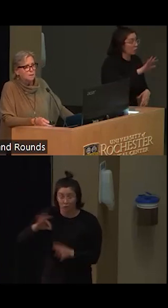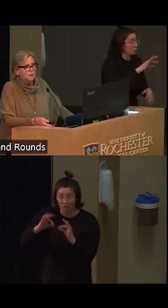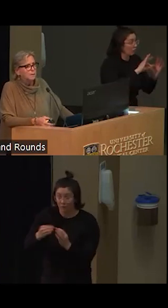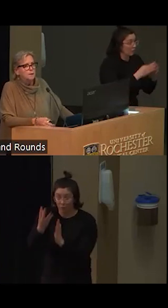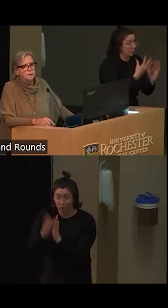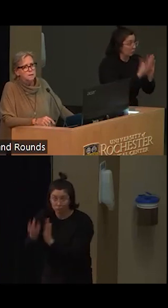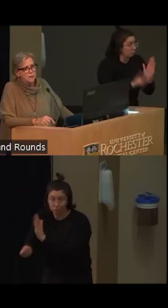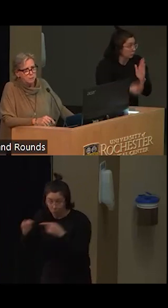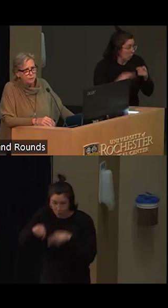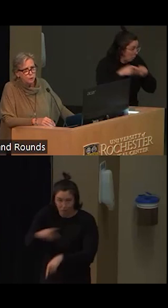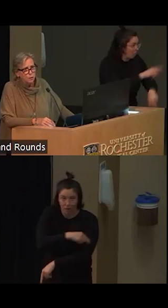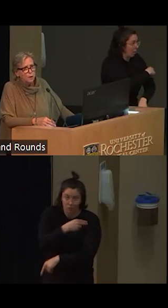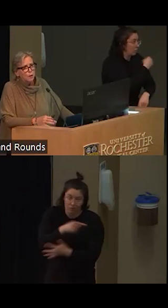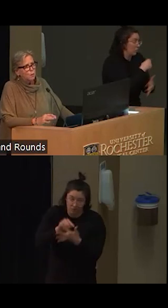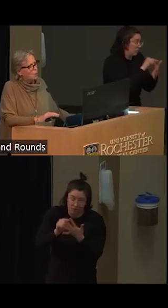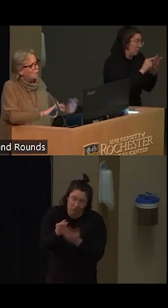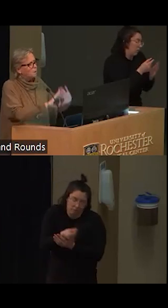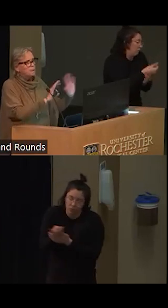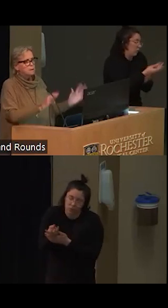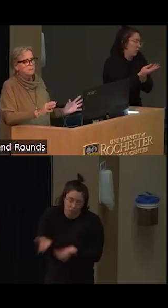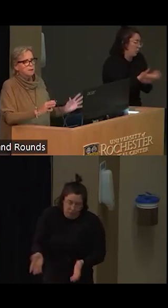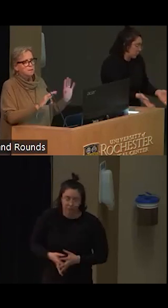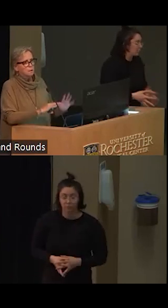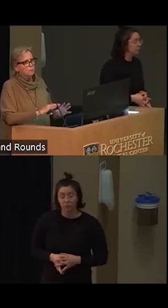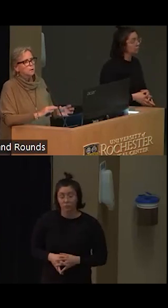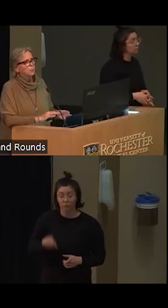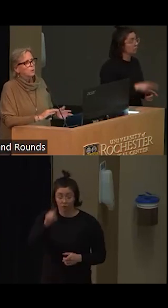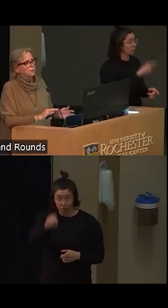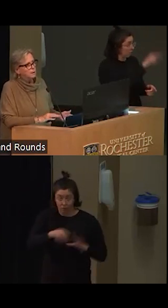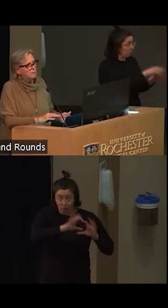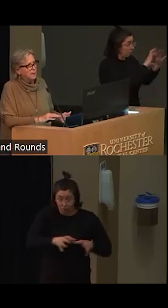hospital and that's just to name a few so all of these dimensions are really important to think